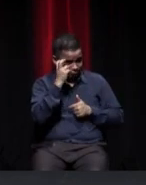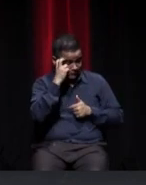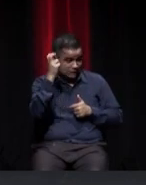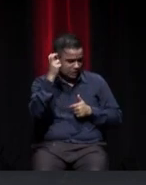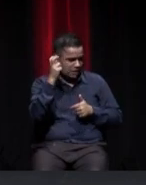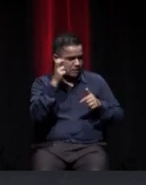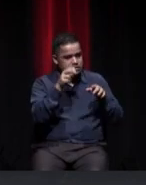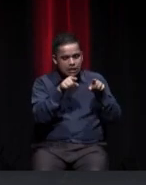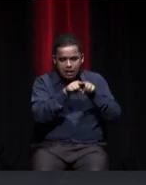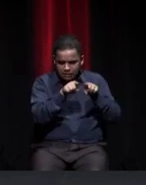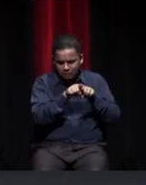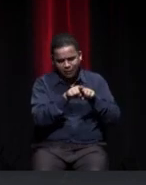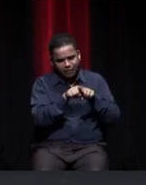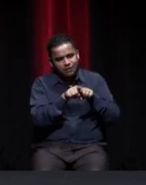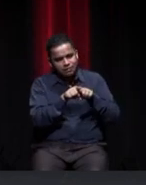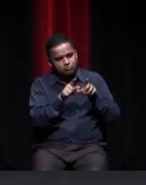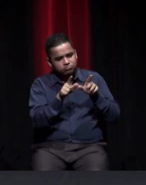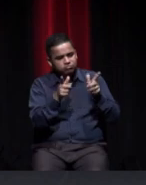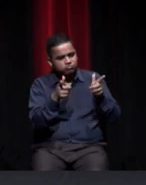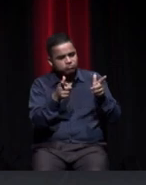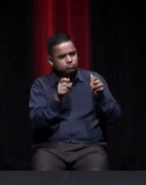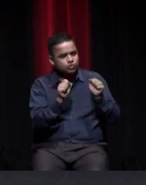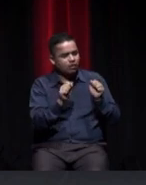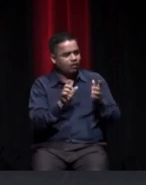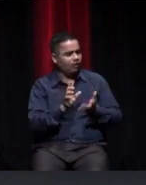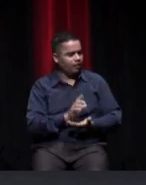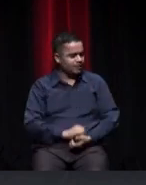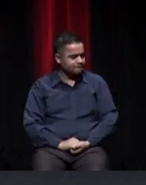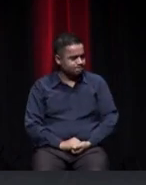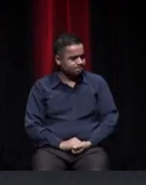could also be robotized, eventually.